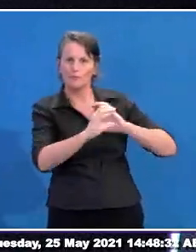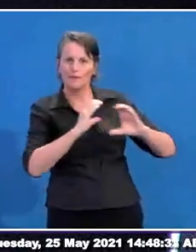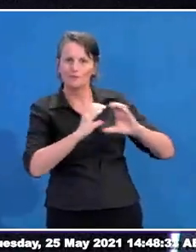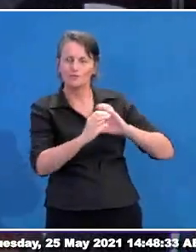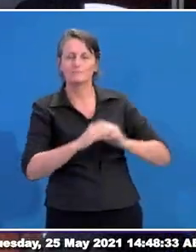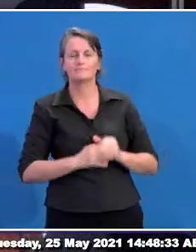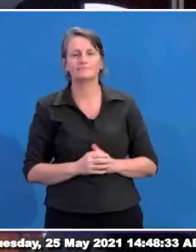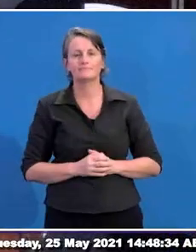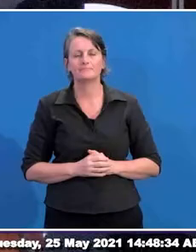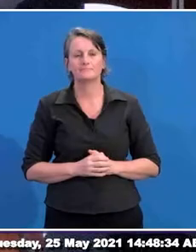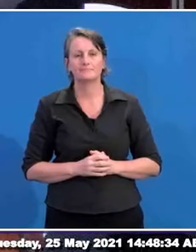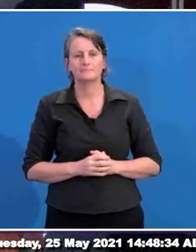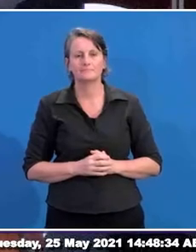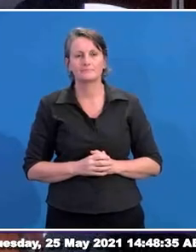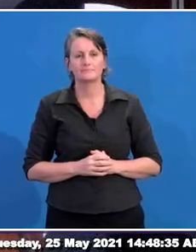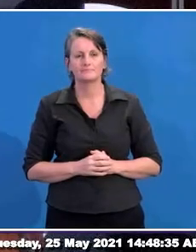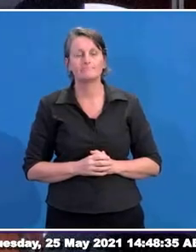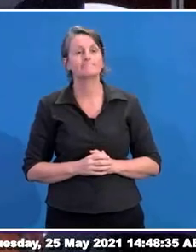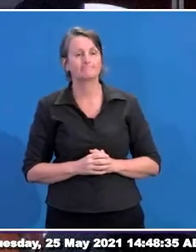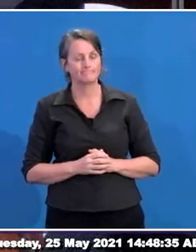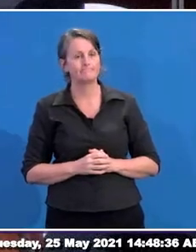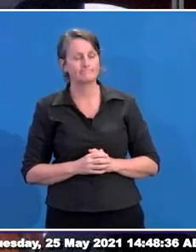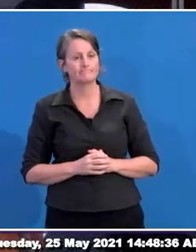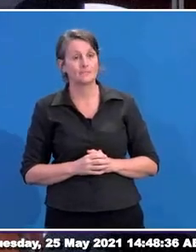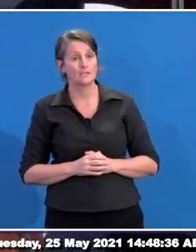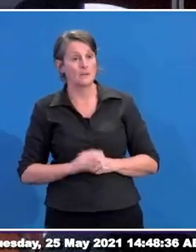I think the Chair has asked you a question about who do you give your report to.